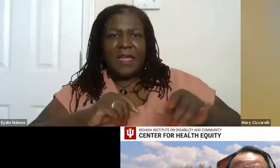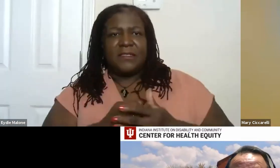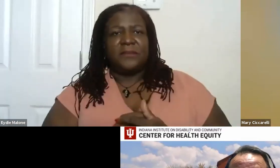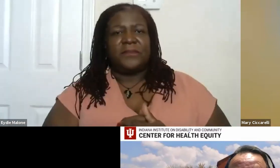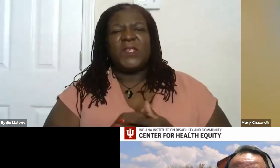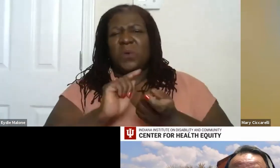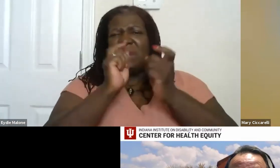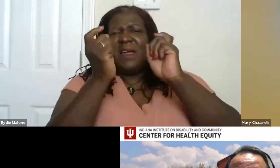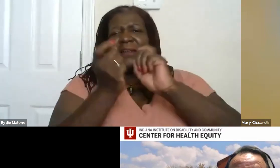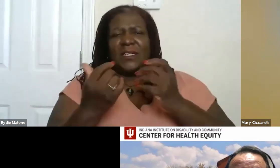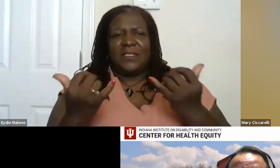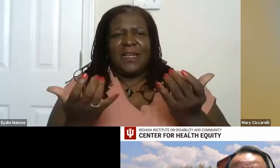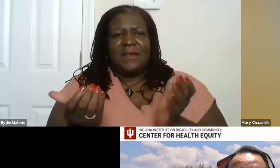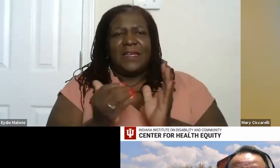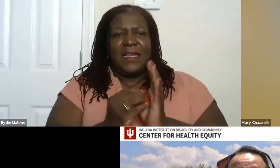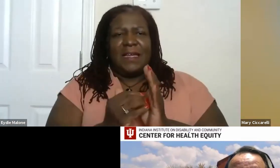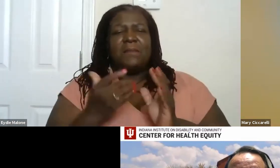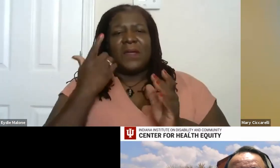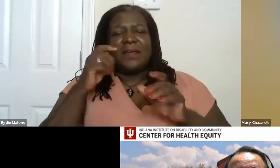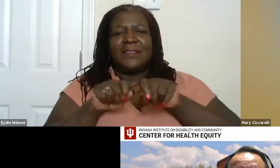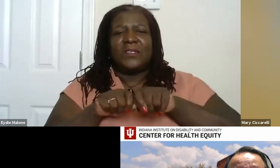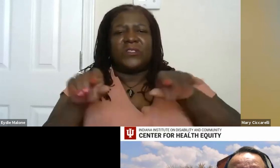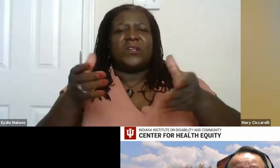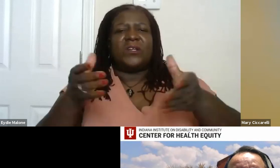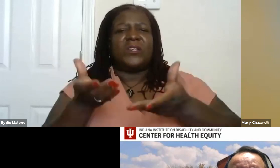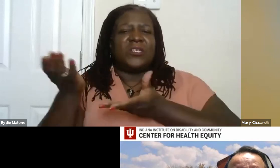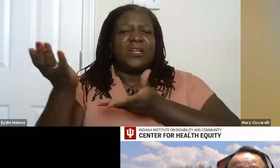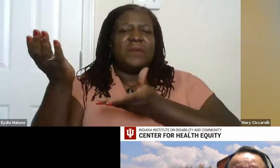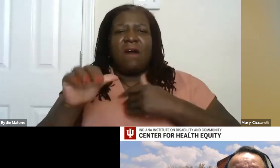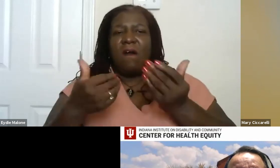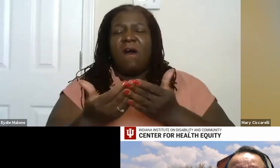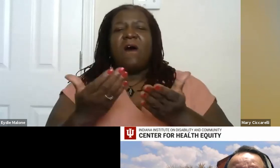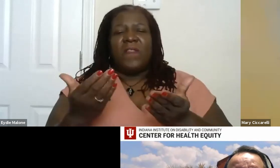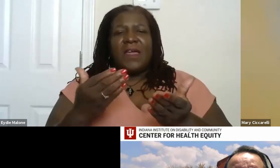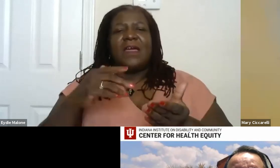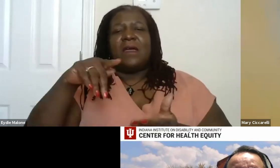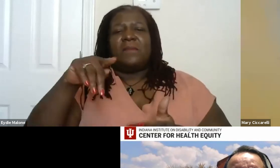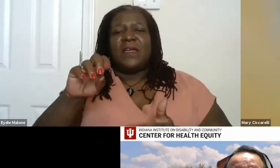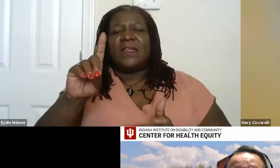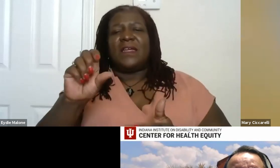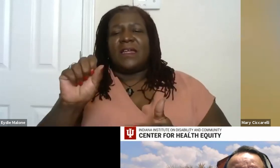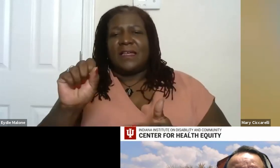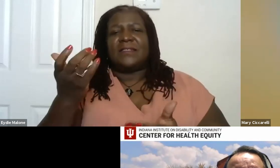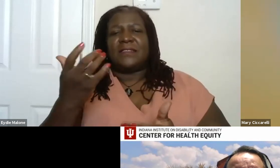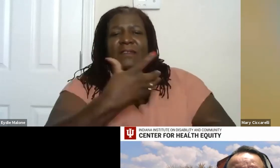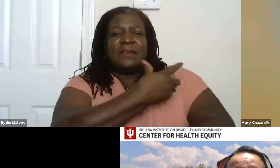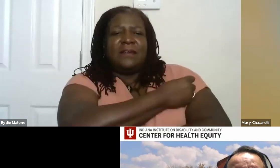now since they just started shipping the pediatric variant last week or end of last week, I think.